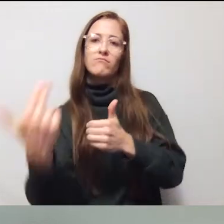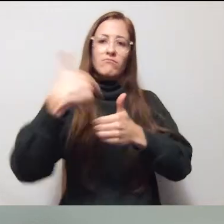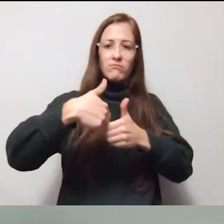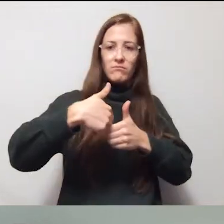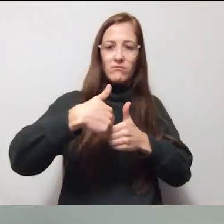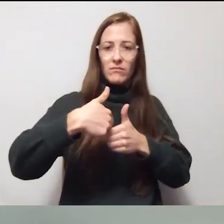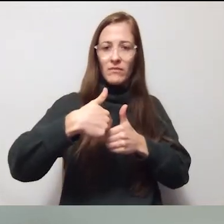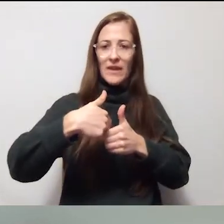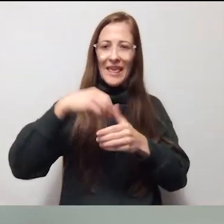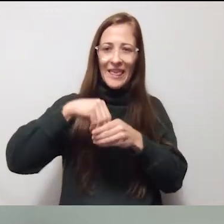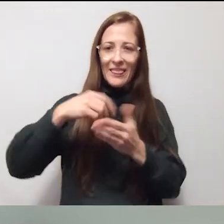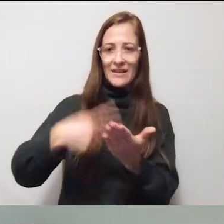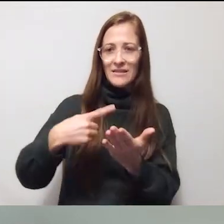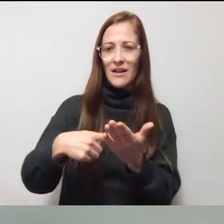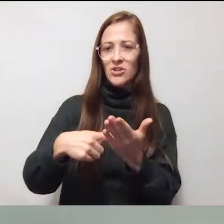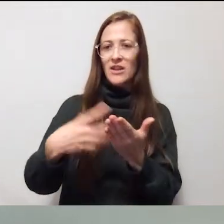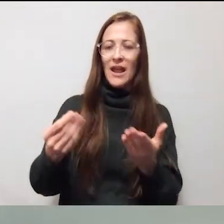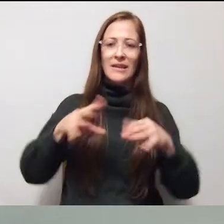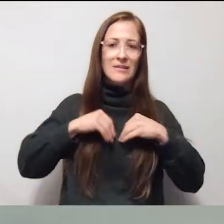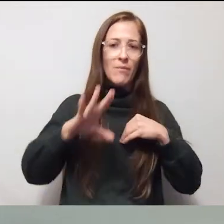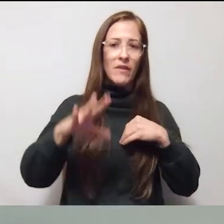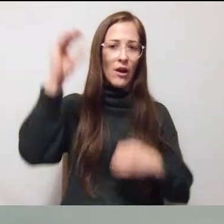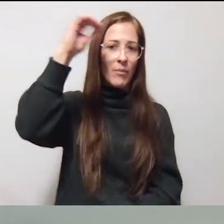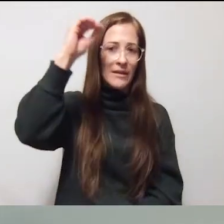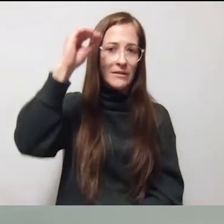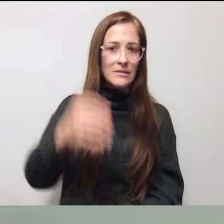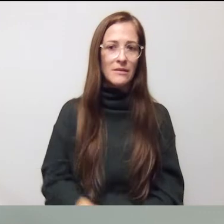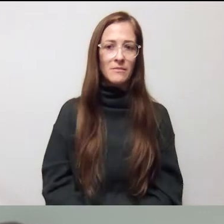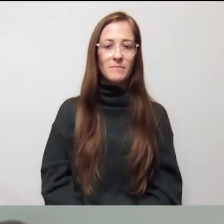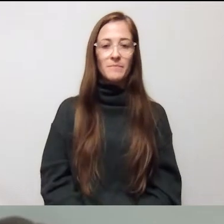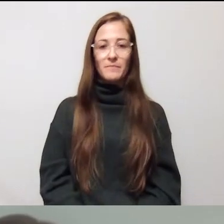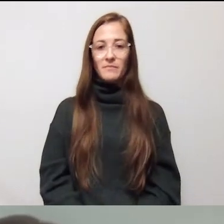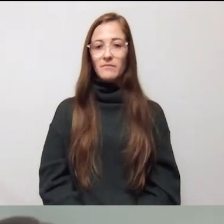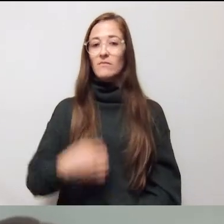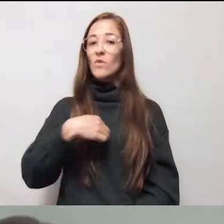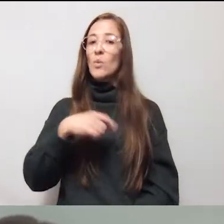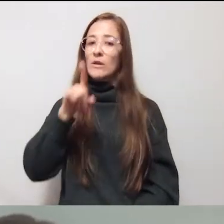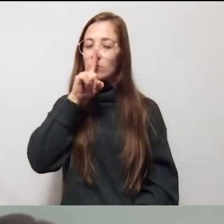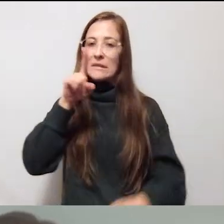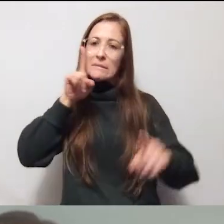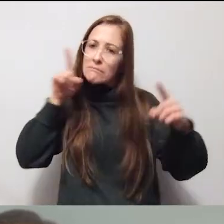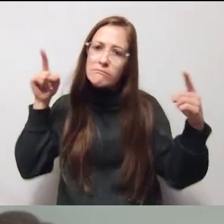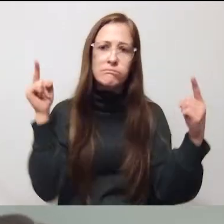and get their input? So we've actually had a laser focus on emergency preparedness for both populations